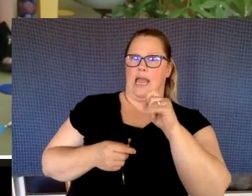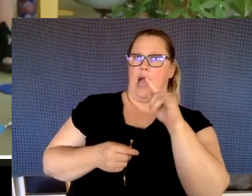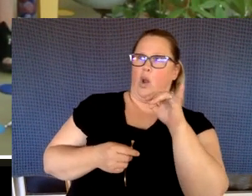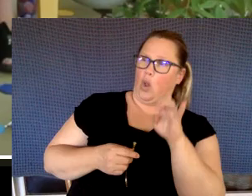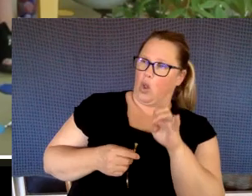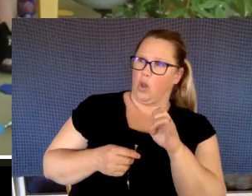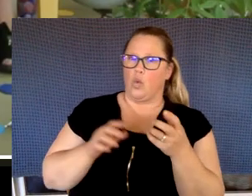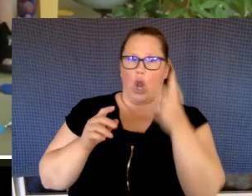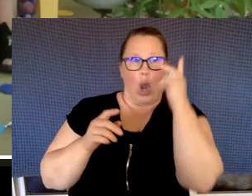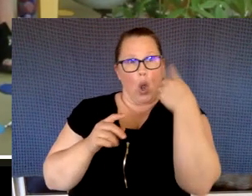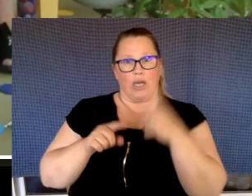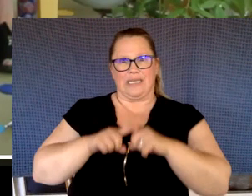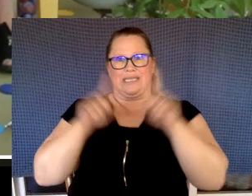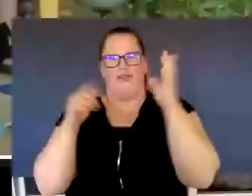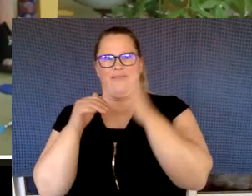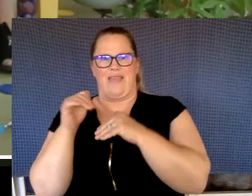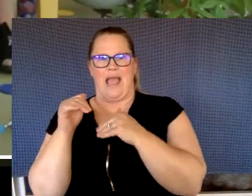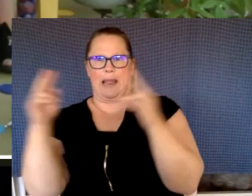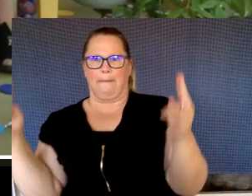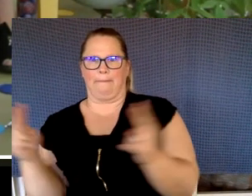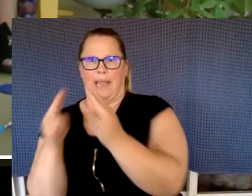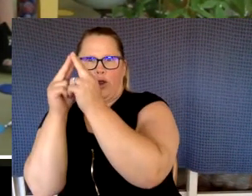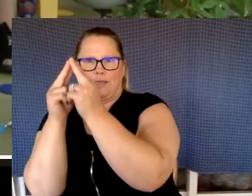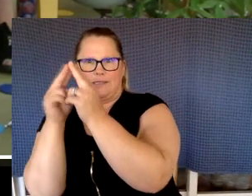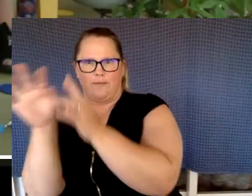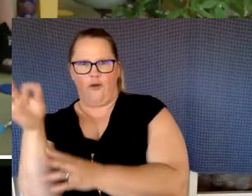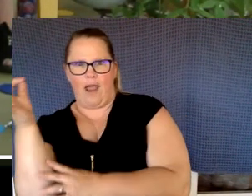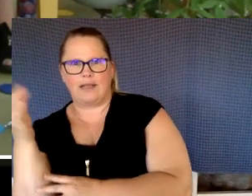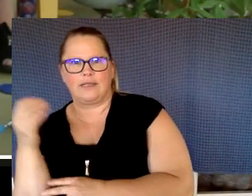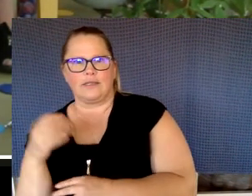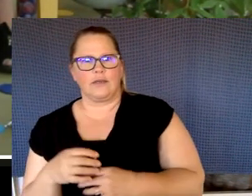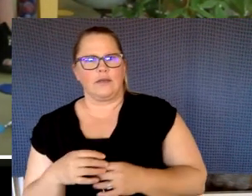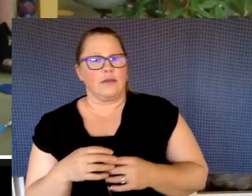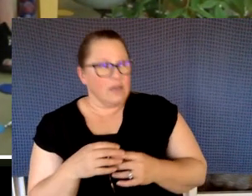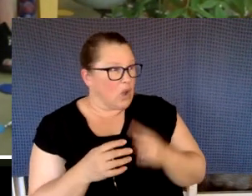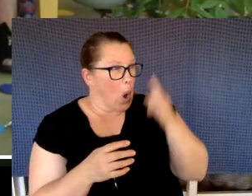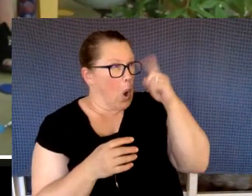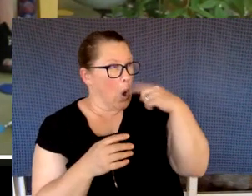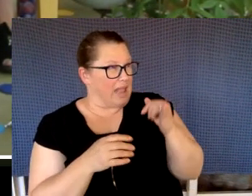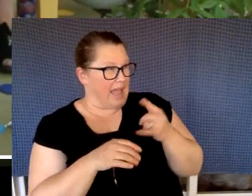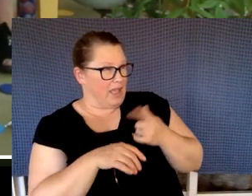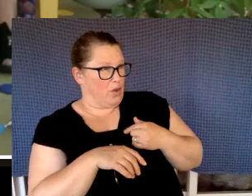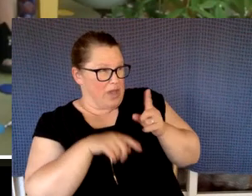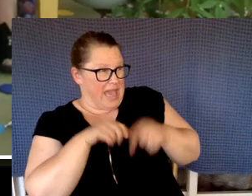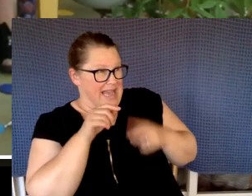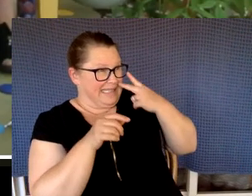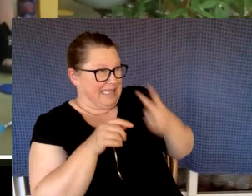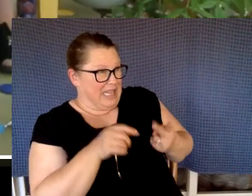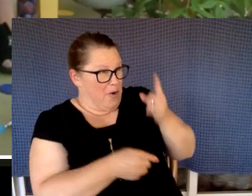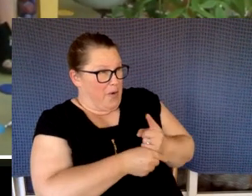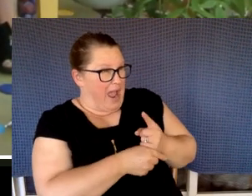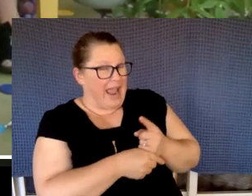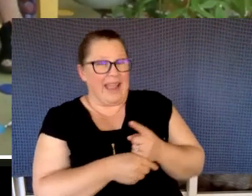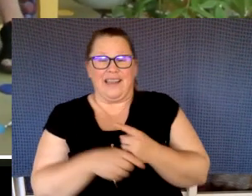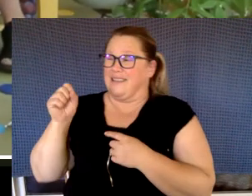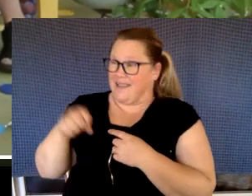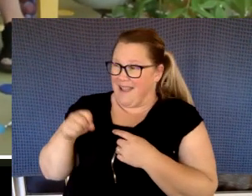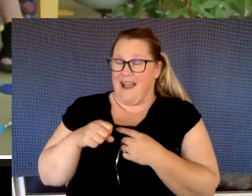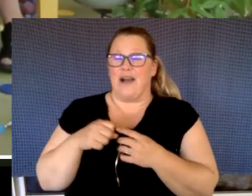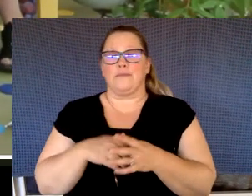art. And there she is Mrs. Kane. She's almost in camouflage. Isn't she? Just about . So this is another artist